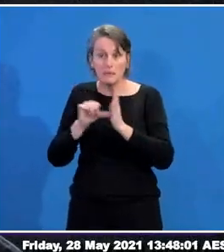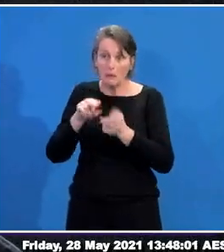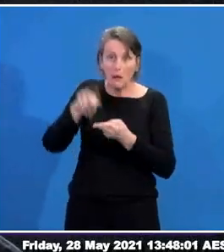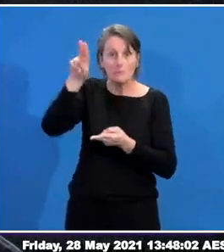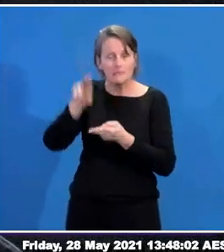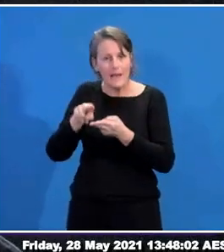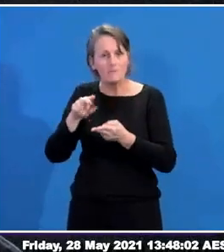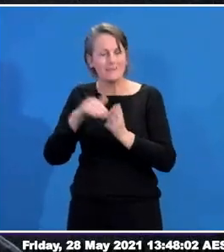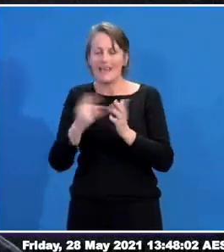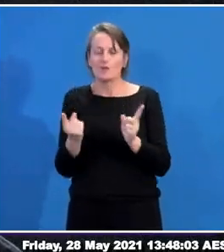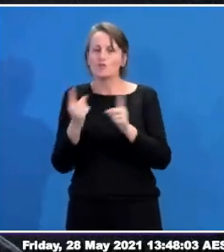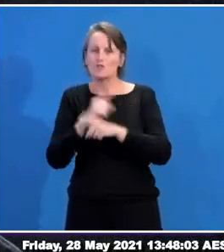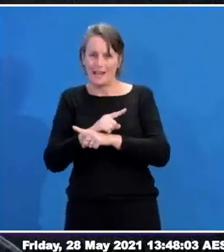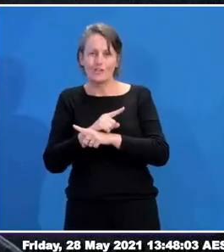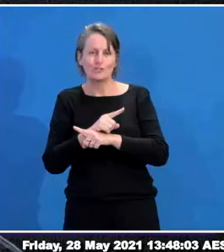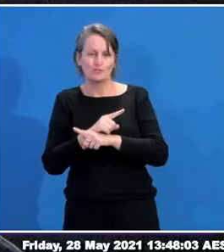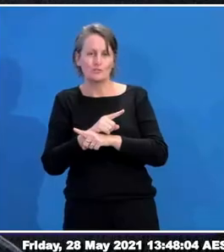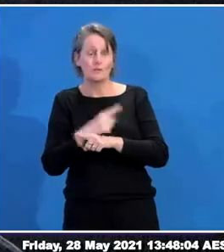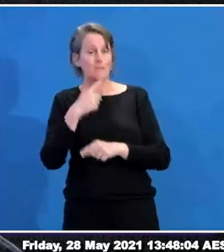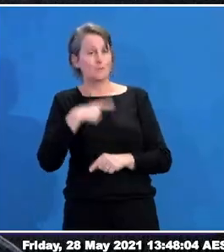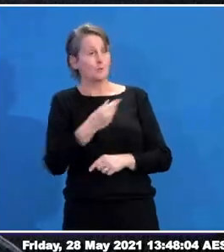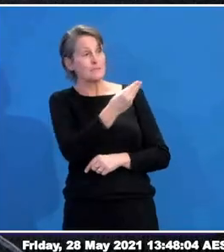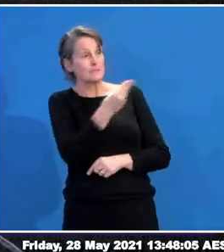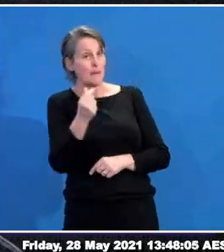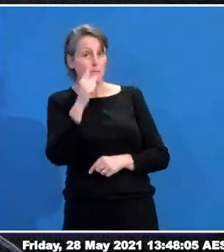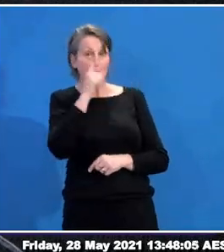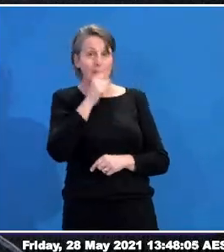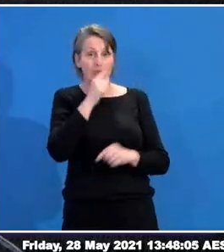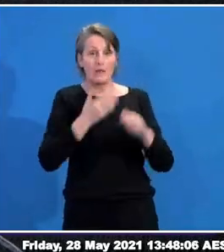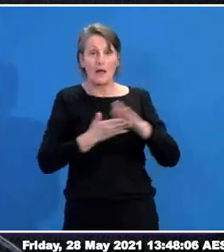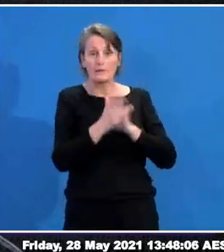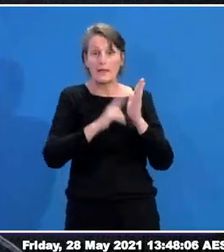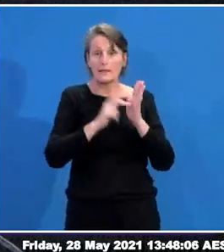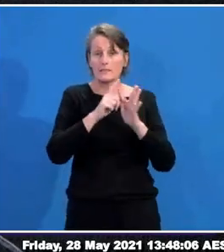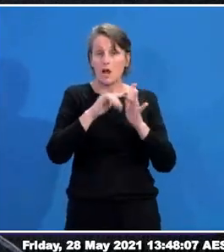where participants got quite stable plans and supports and informal supports and